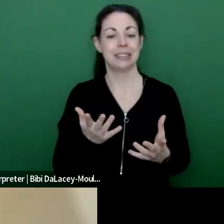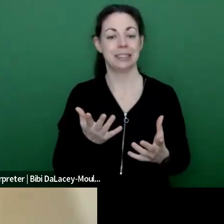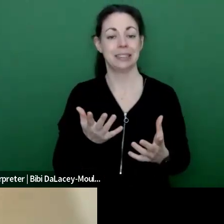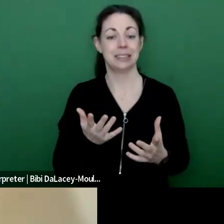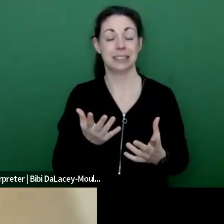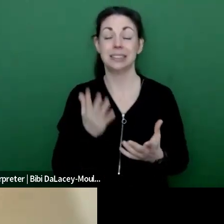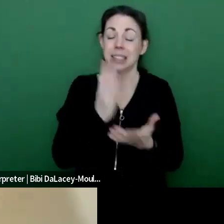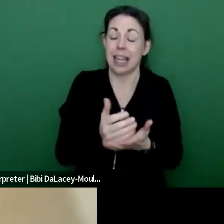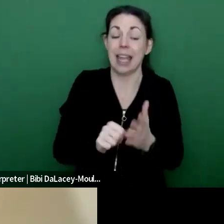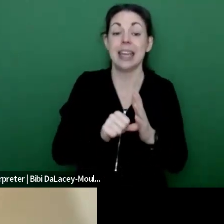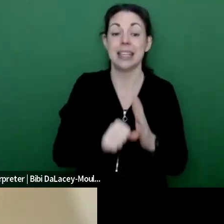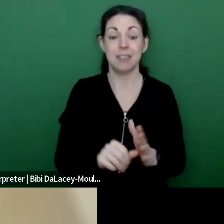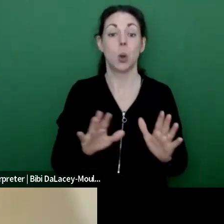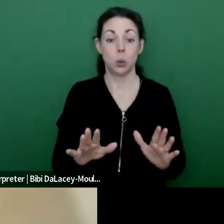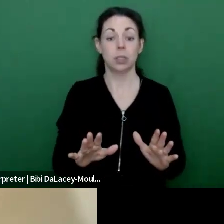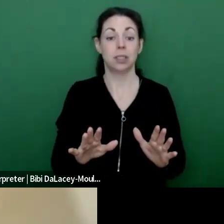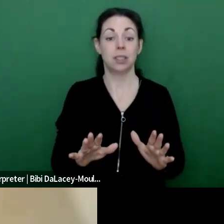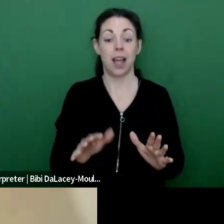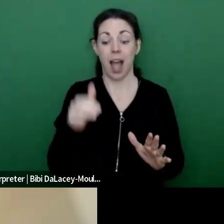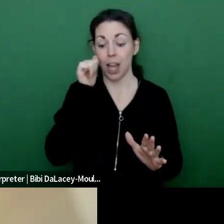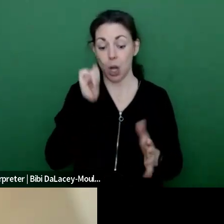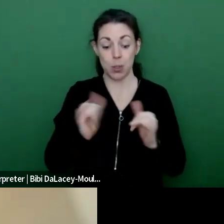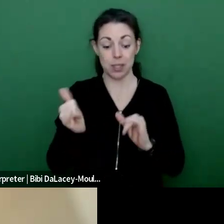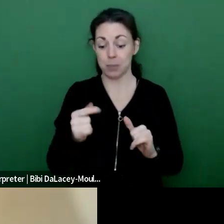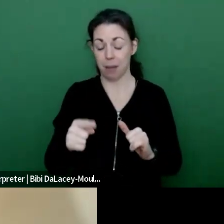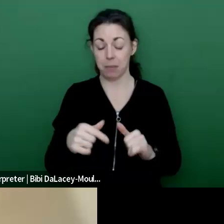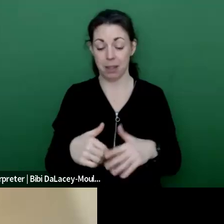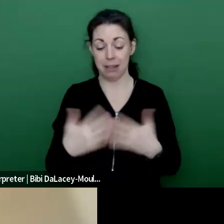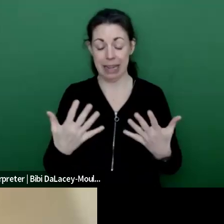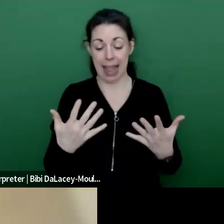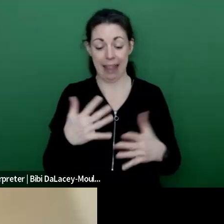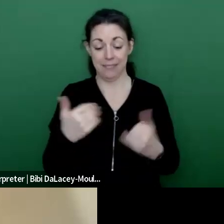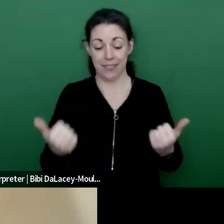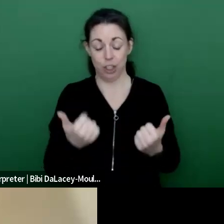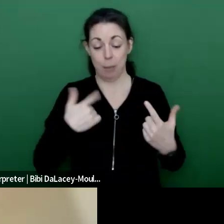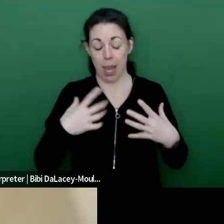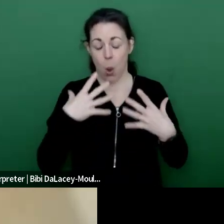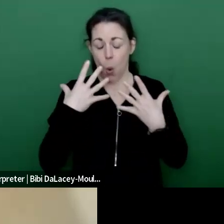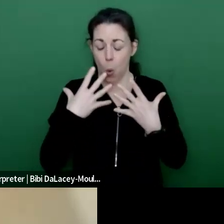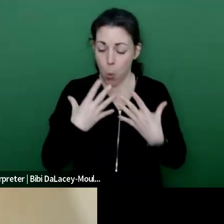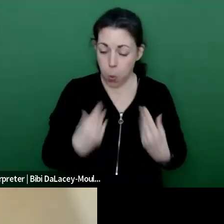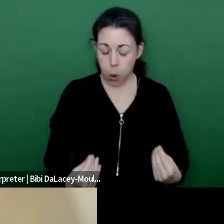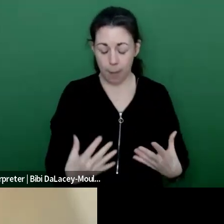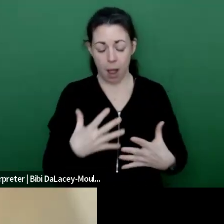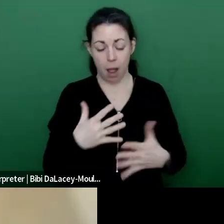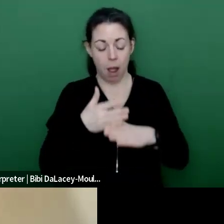sometimes I've been sat at the end of the day, head in hands, thinking, "Why am I doing this?" But whilst it is difficult, if you are doing something you love, I think it shows.